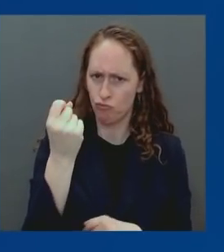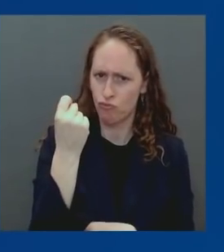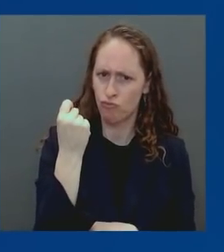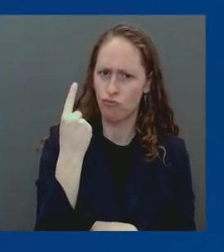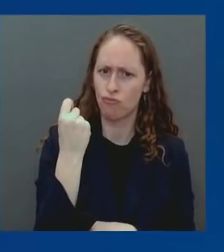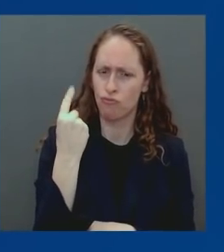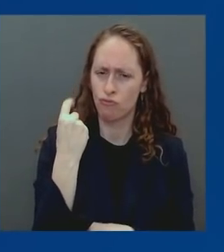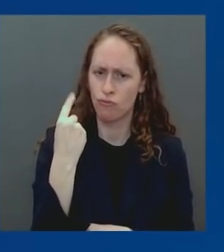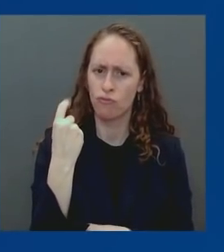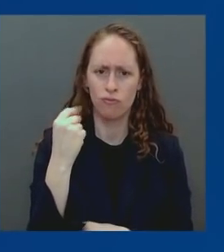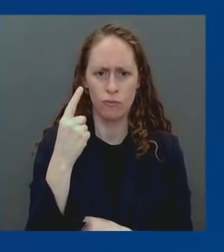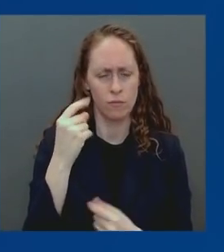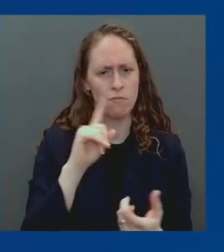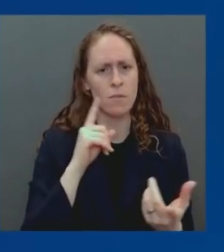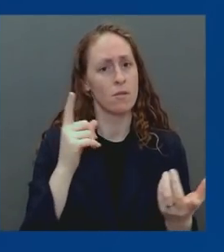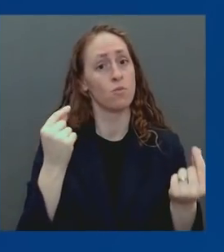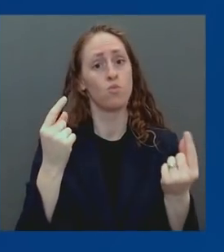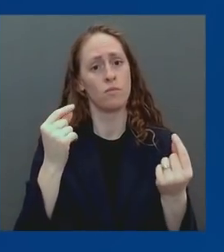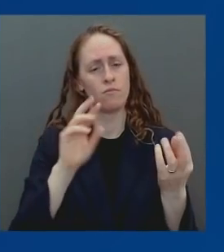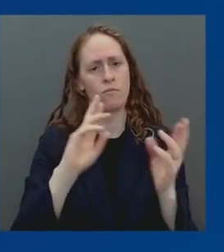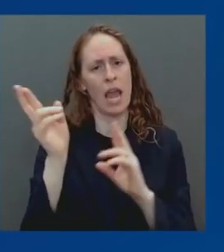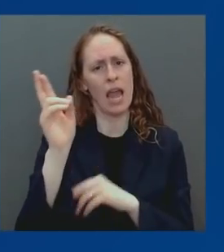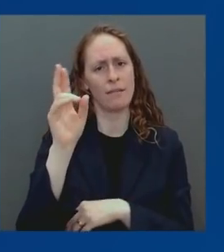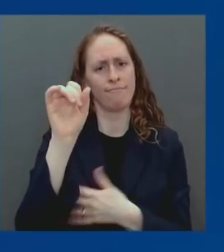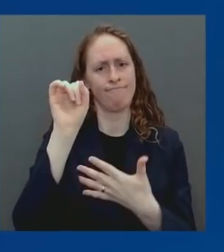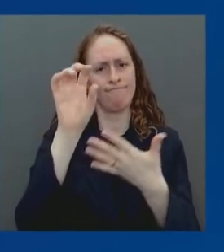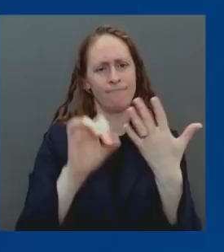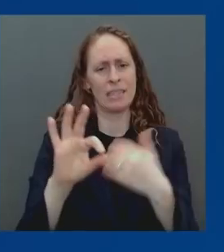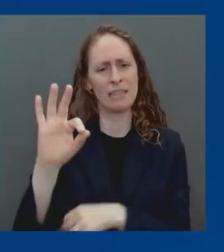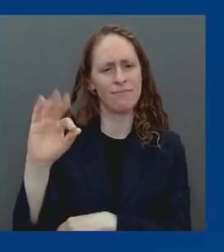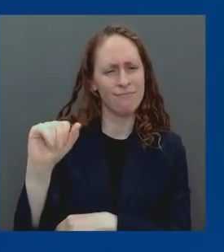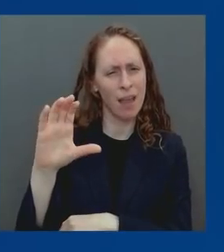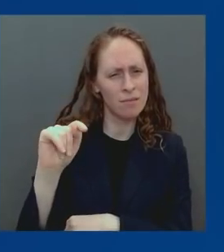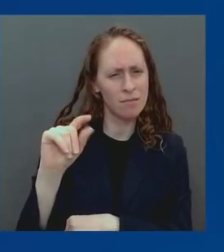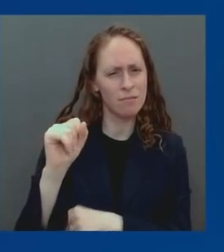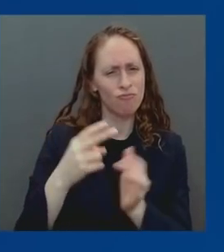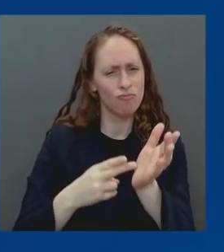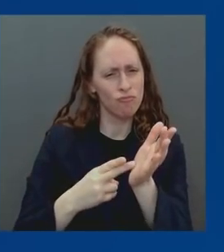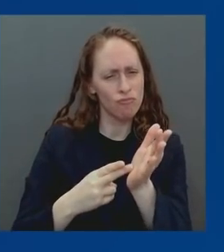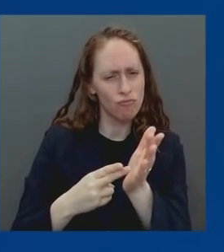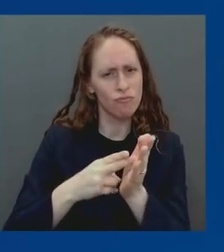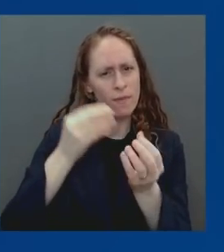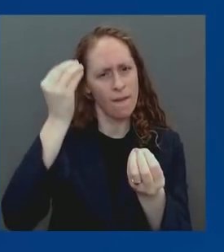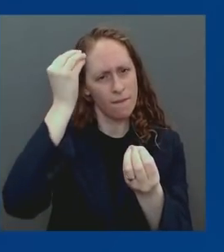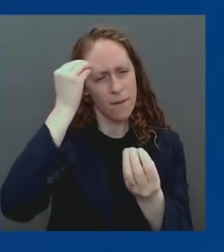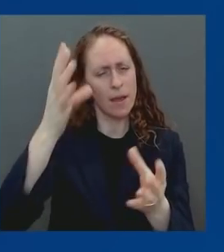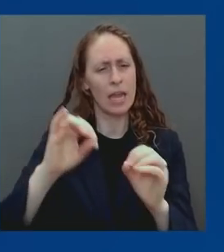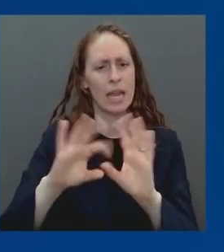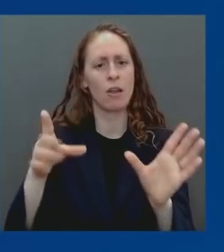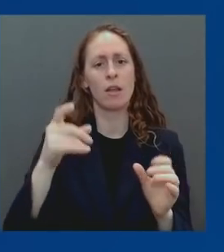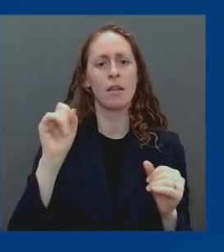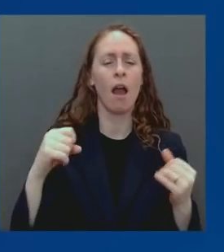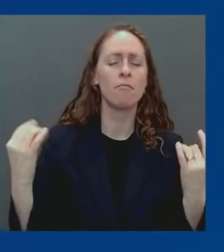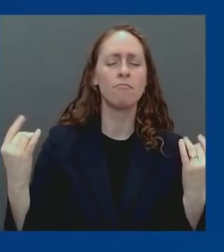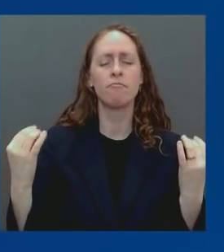And as always, we're laser-focused on equity and making sure we reach the hardest-hit and most at-risk communities and families.